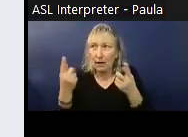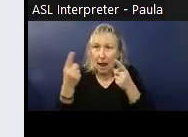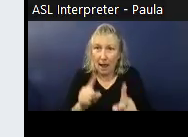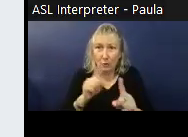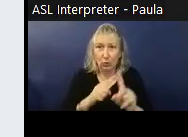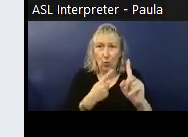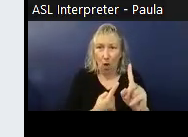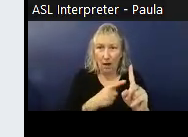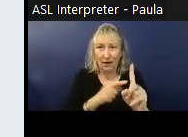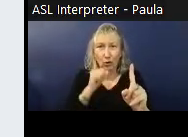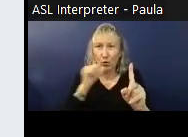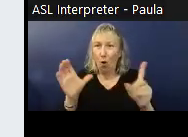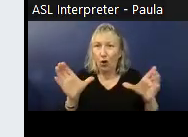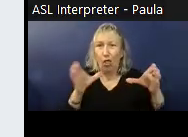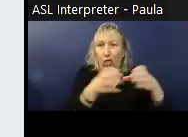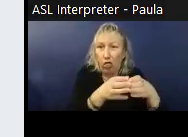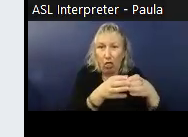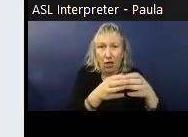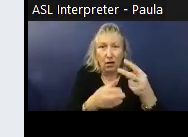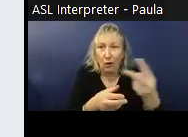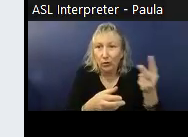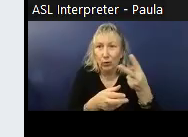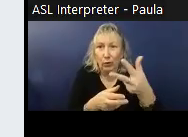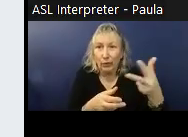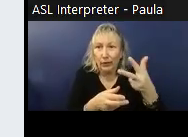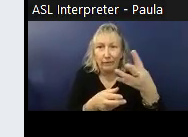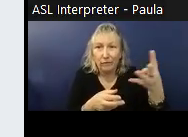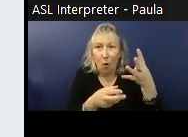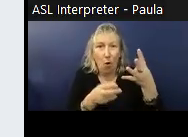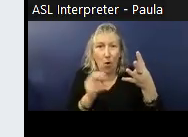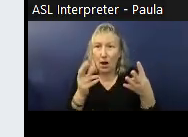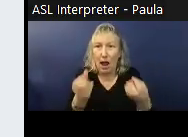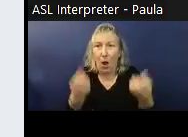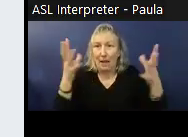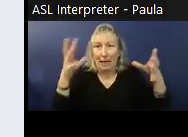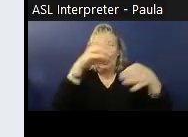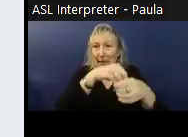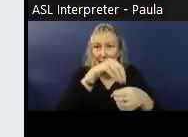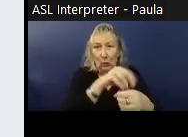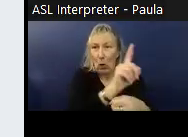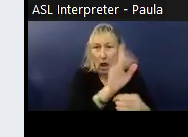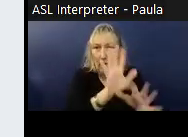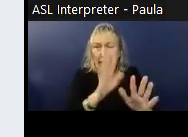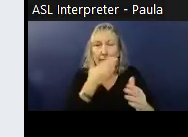them together in one case. So it, it does have a correlation to just the